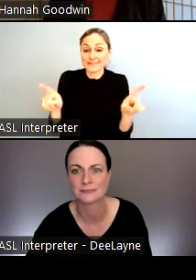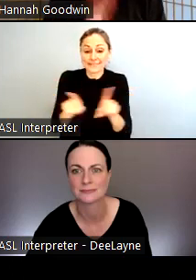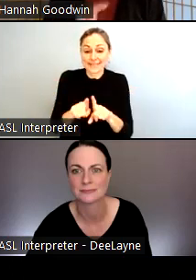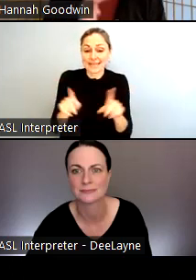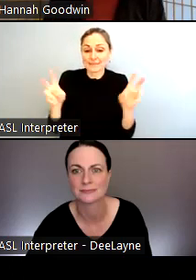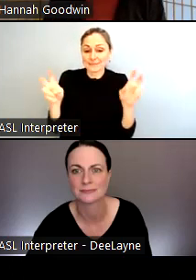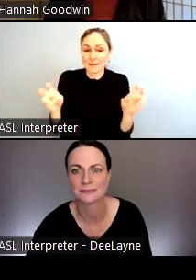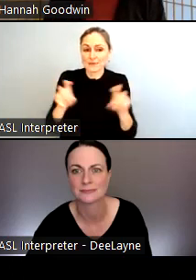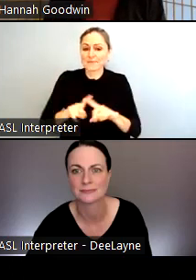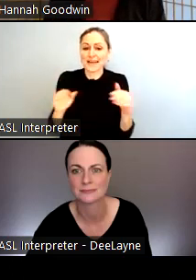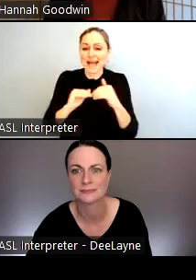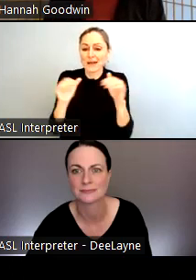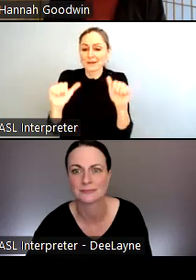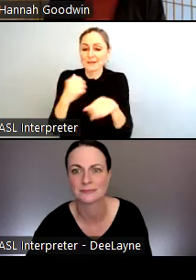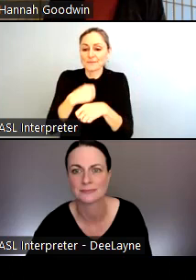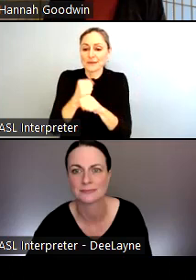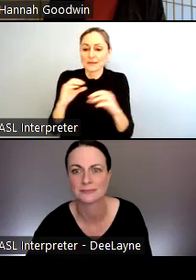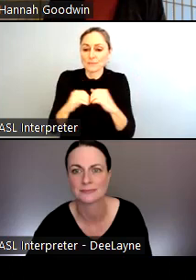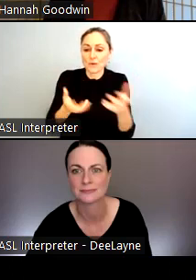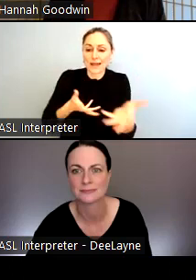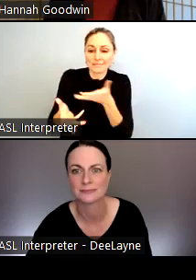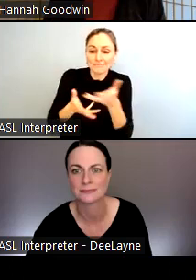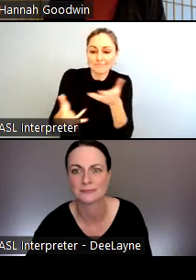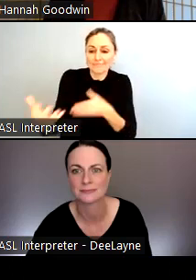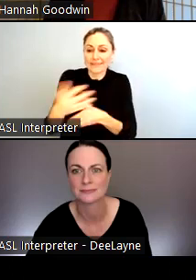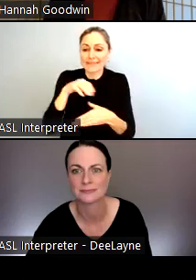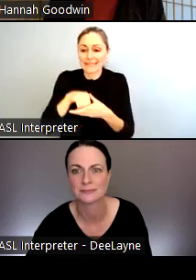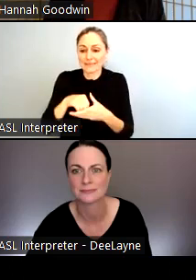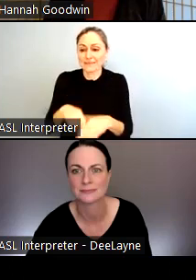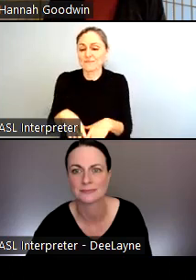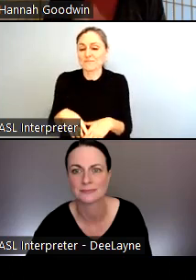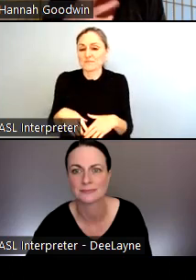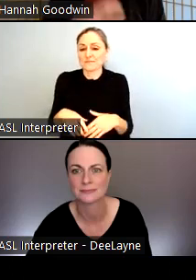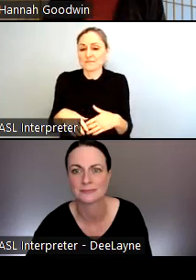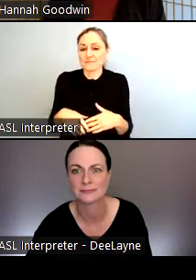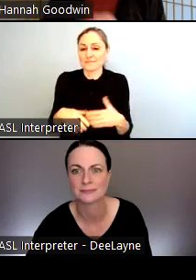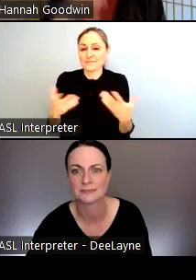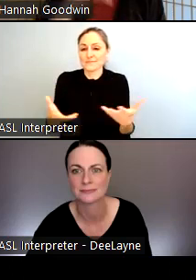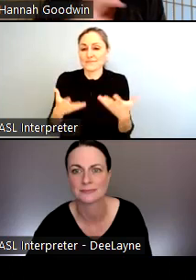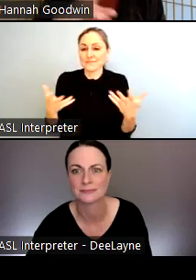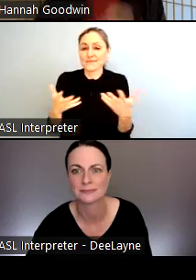but how can you make it active and interactive so that everyone gets to be engaged